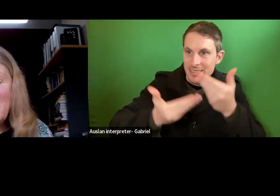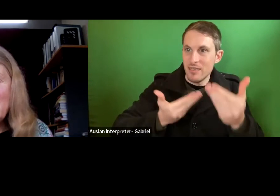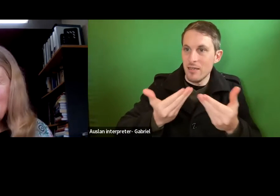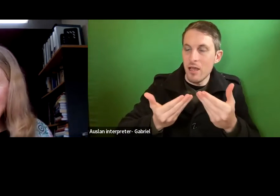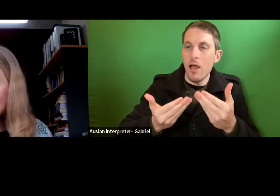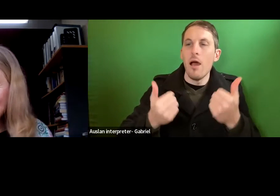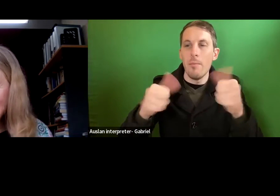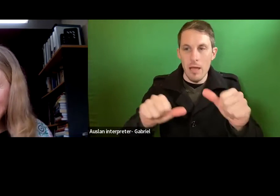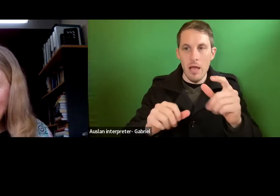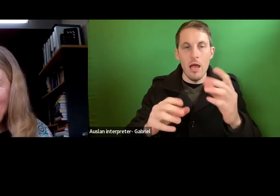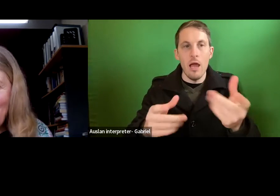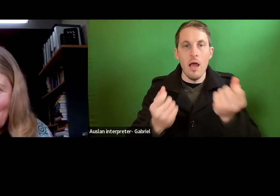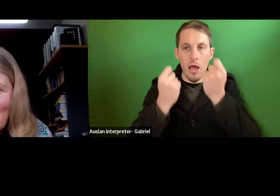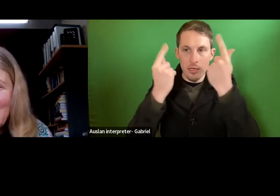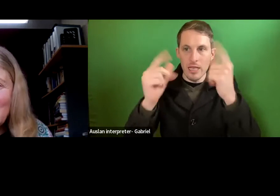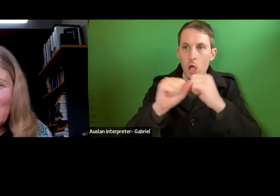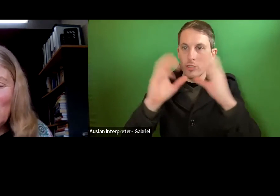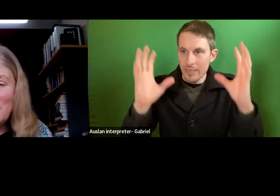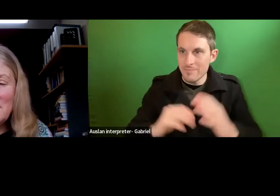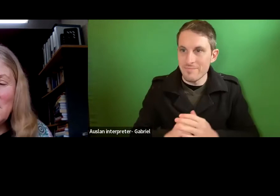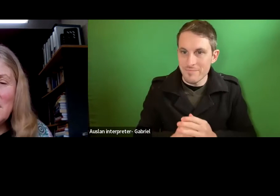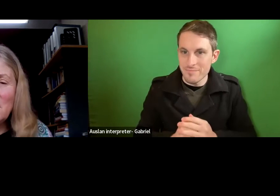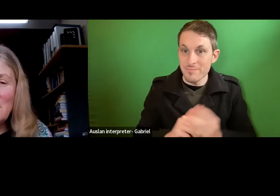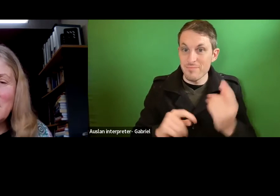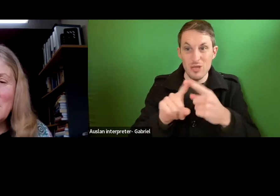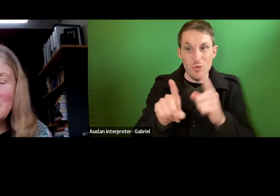And that even with a range of accommodations and adjustments,